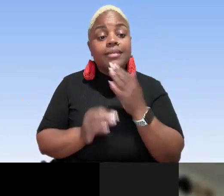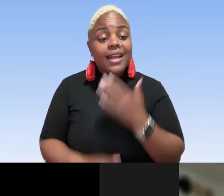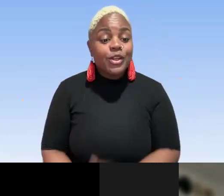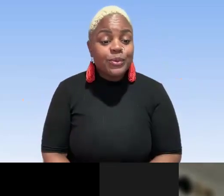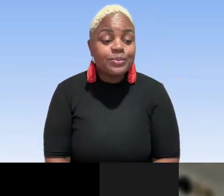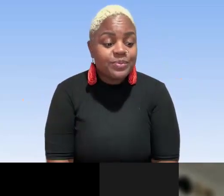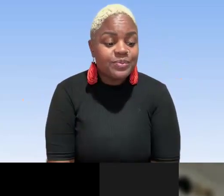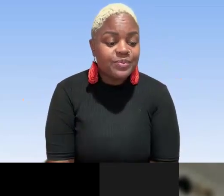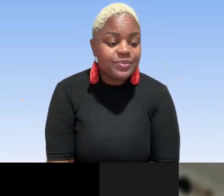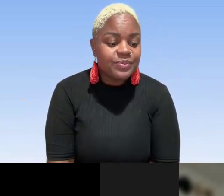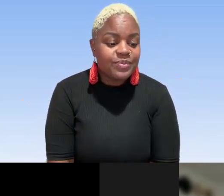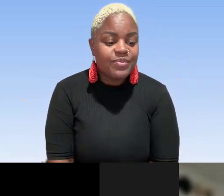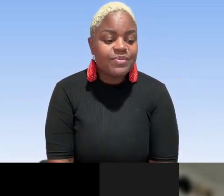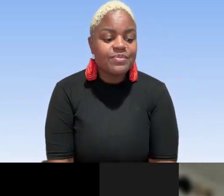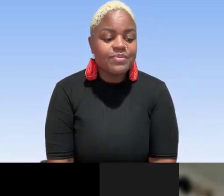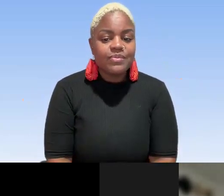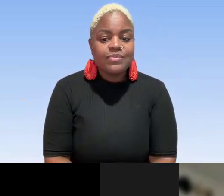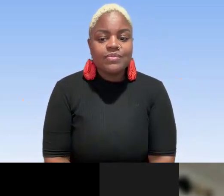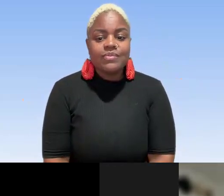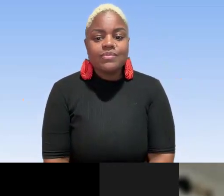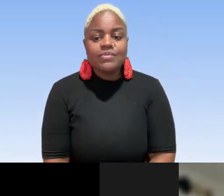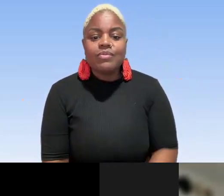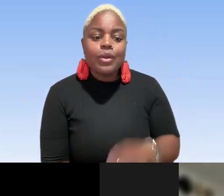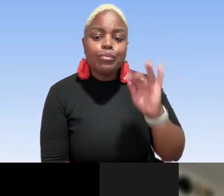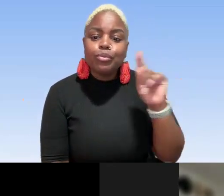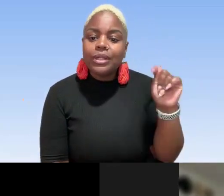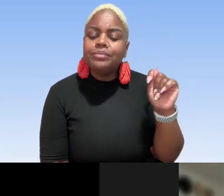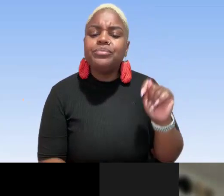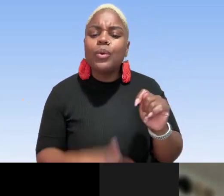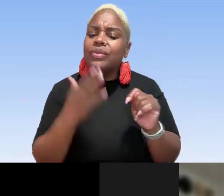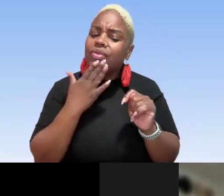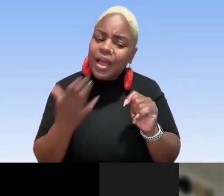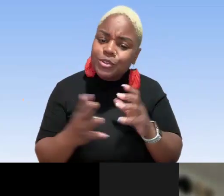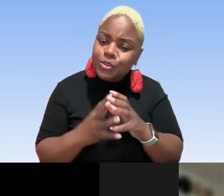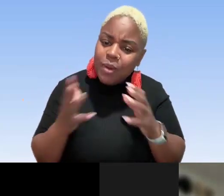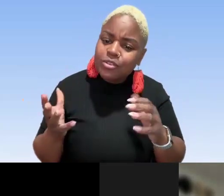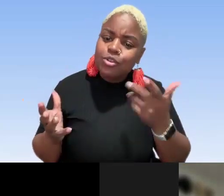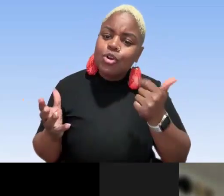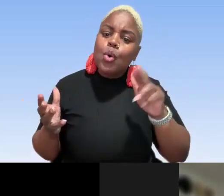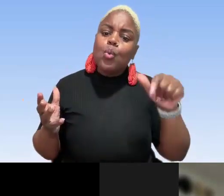This's Britt speaking. Thank you so much, Guadalupe. I, I'm so happy, like, that you are here